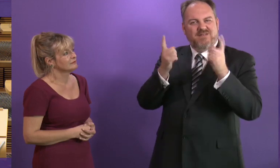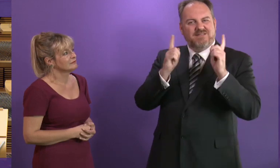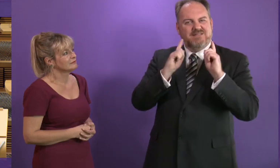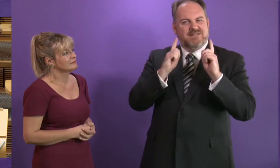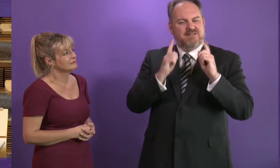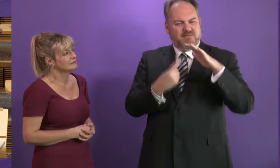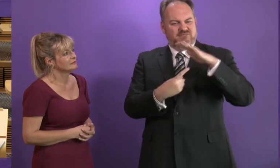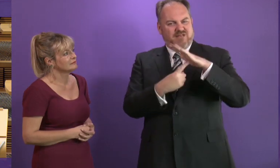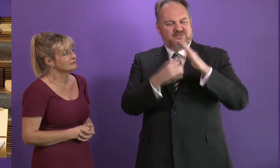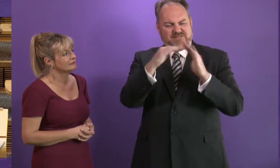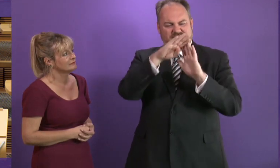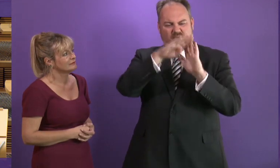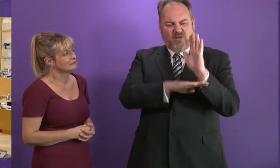(S5F-03543) The First Minister (Nicola Sturgeon):